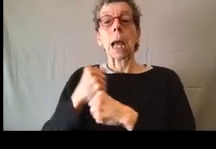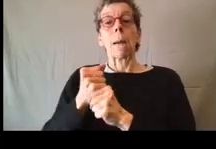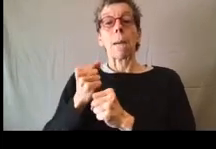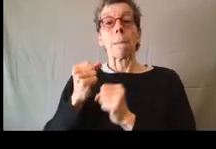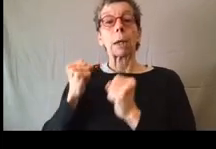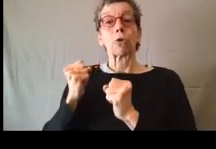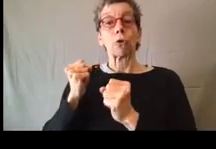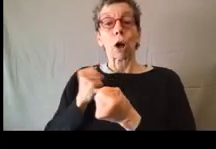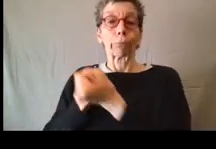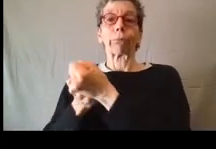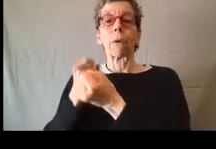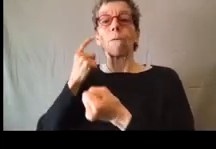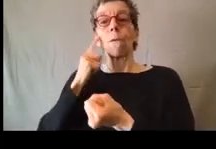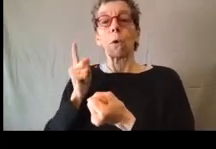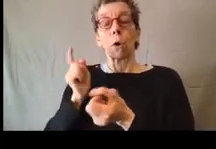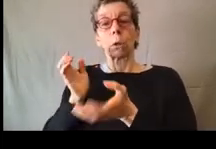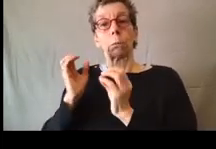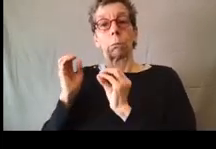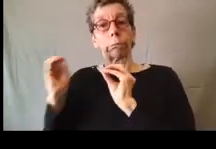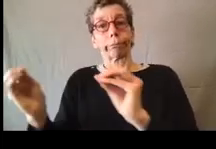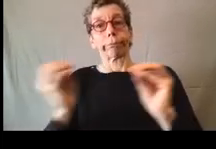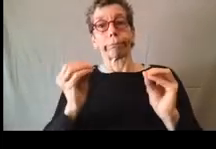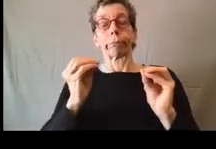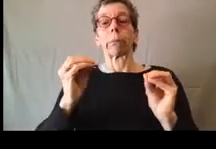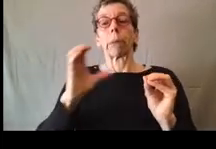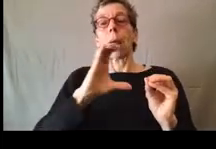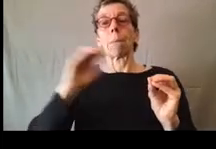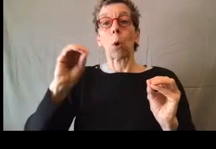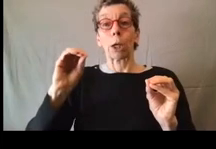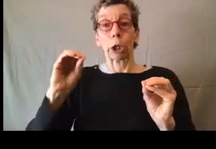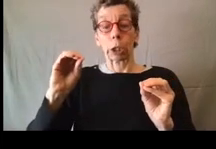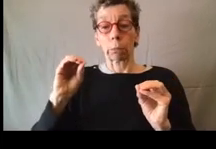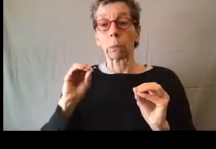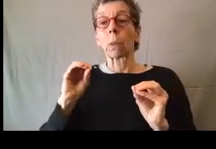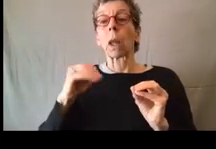addressed to employer concern. Next I will be targeting explicit bias and